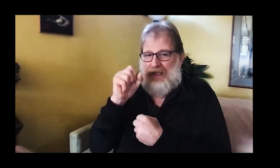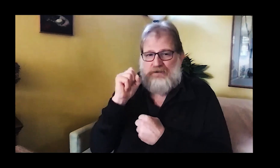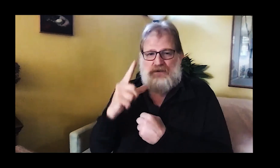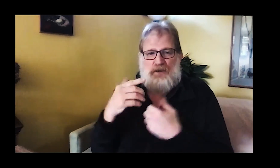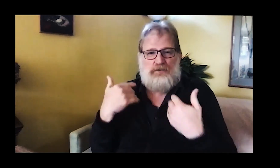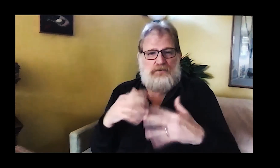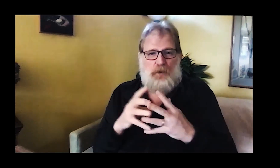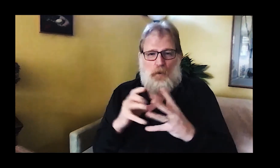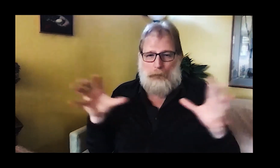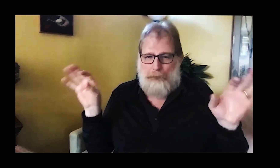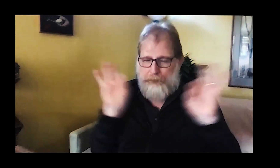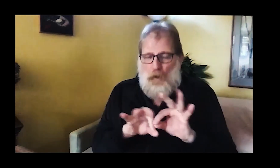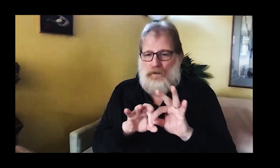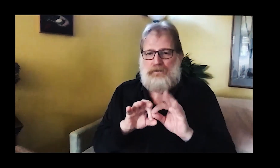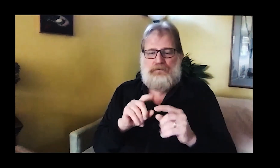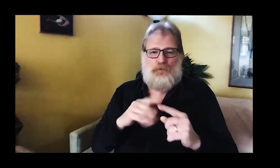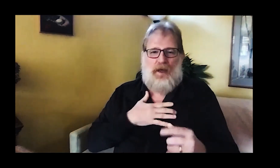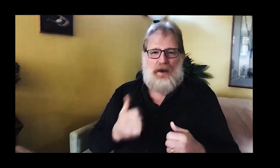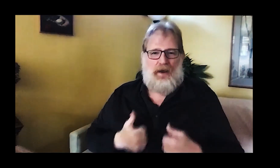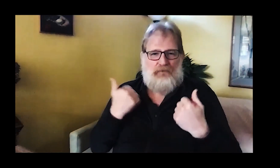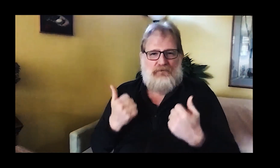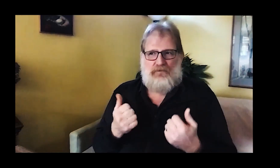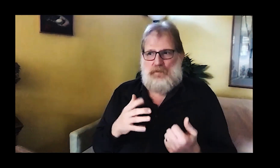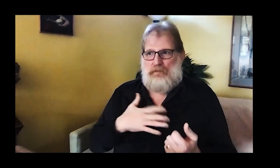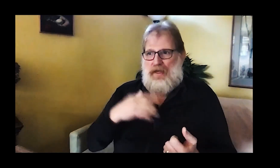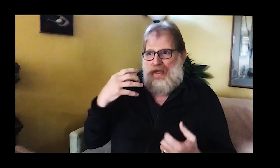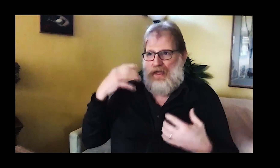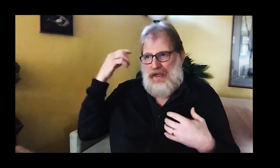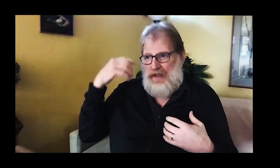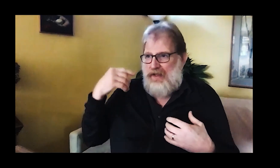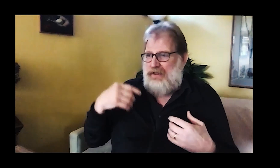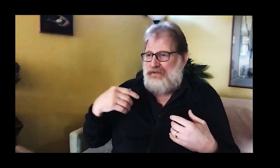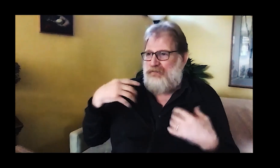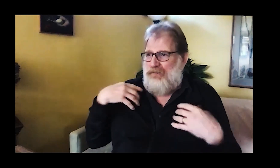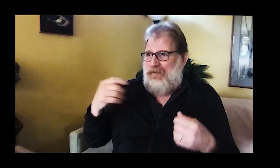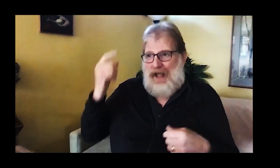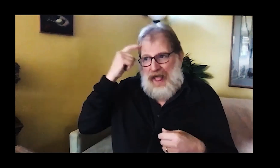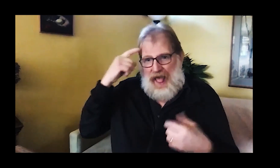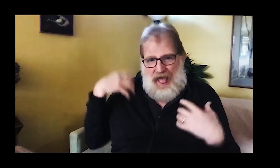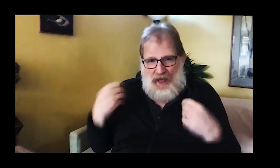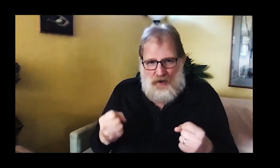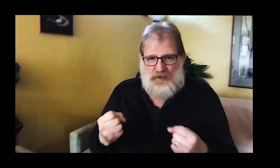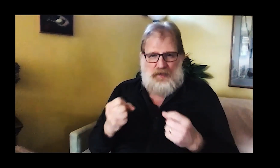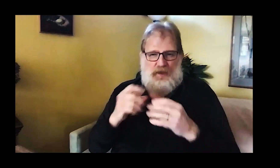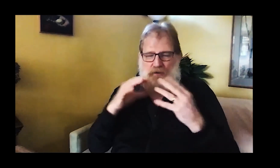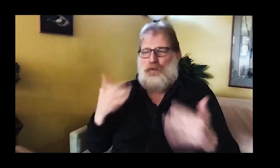ASL is so important in my life, my mental health and everything.